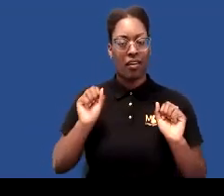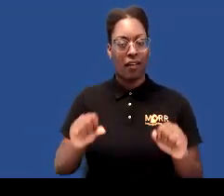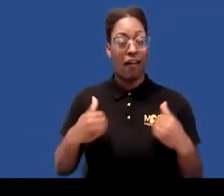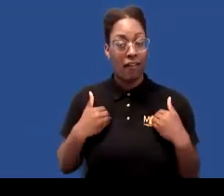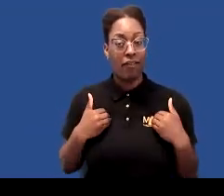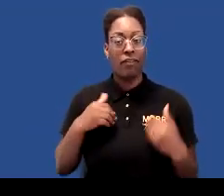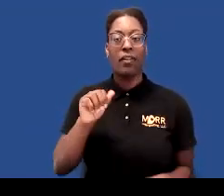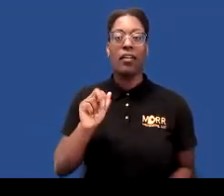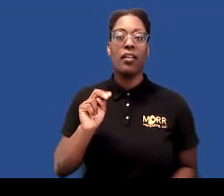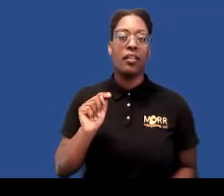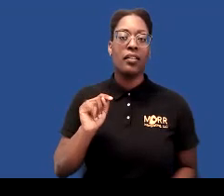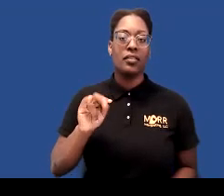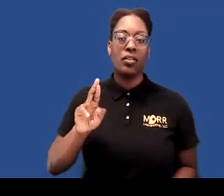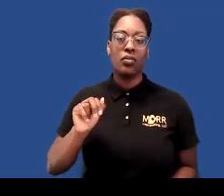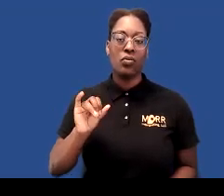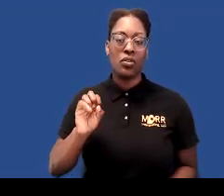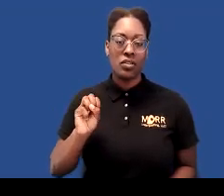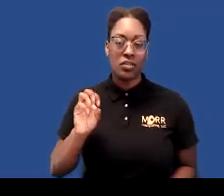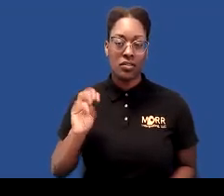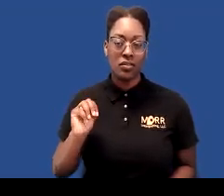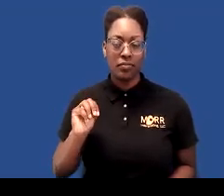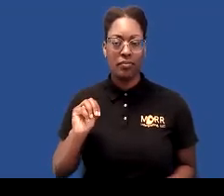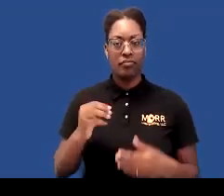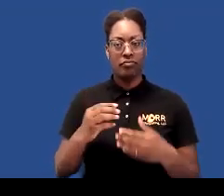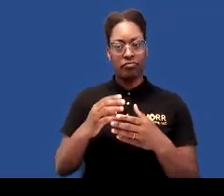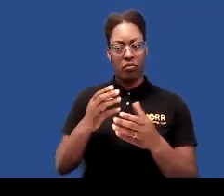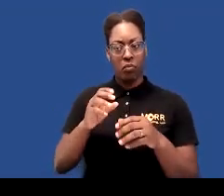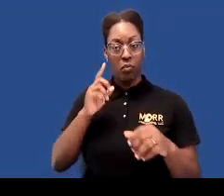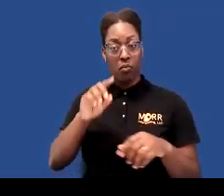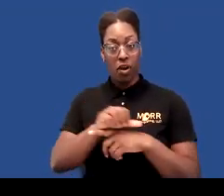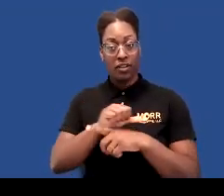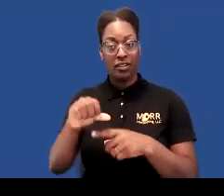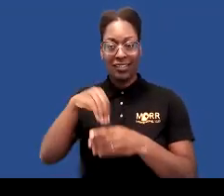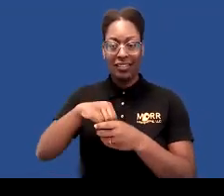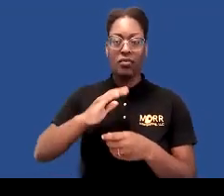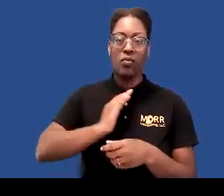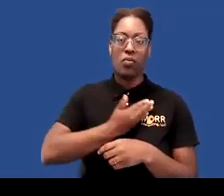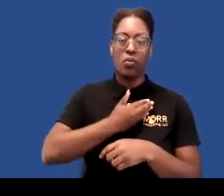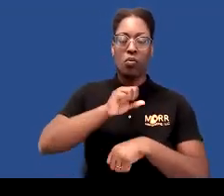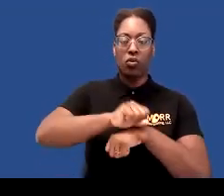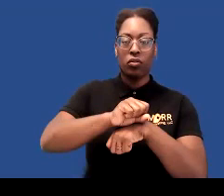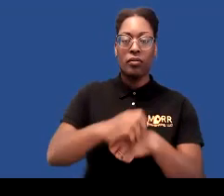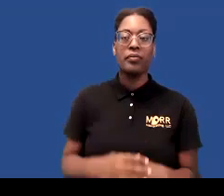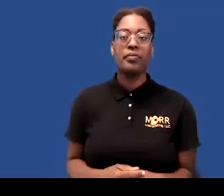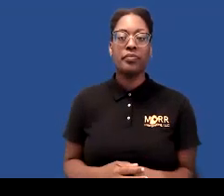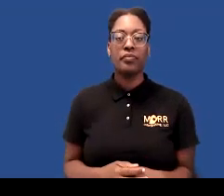is that asynchronous work is not just editing a paper. There s a lot of promise and potential and labor in this practice,